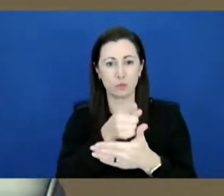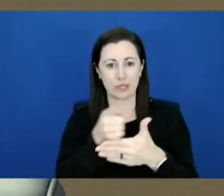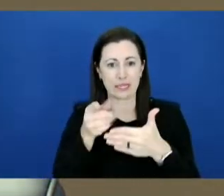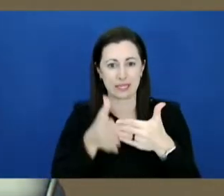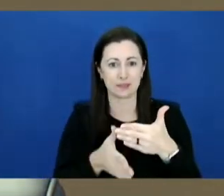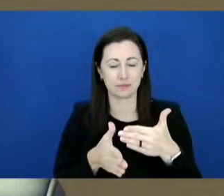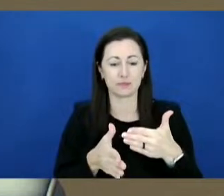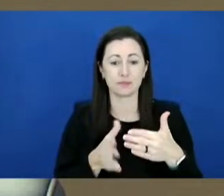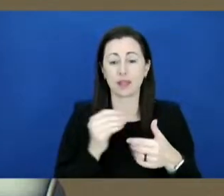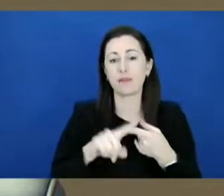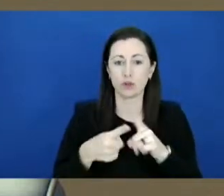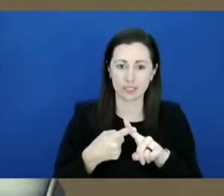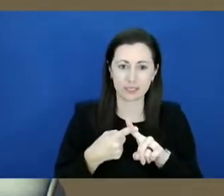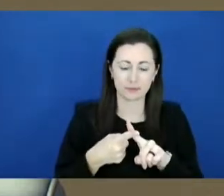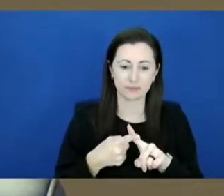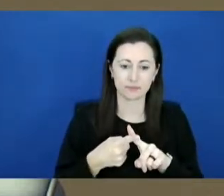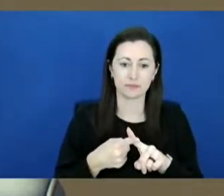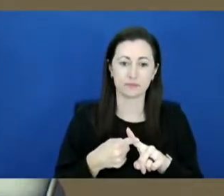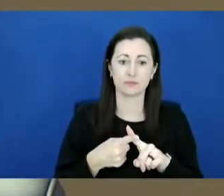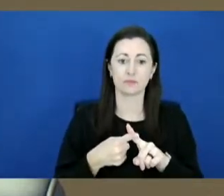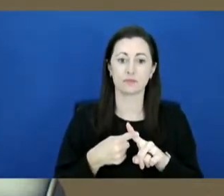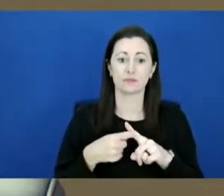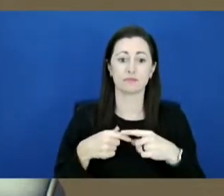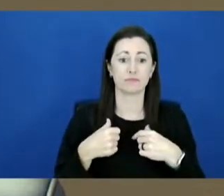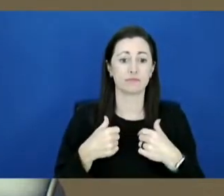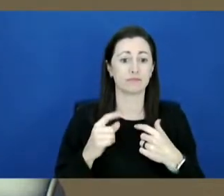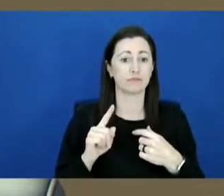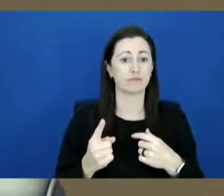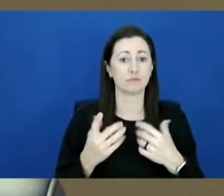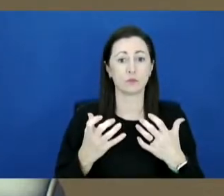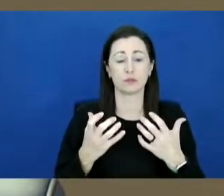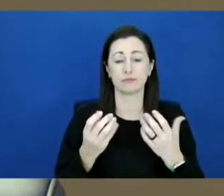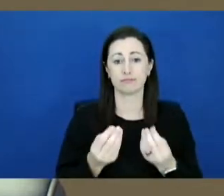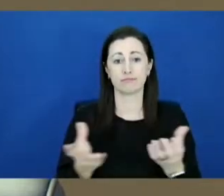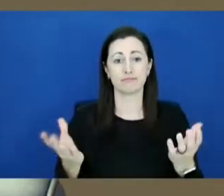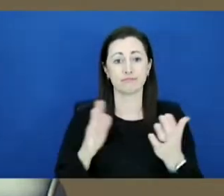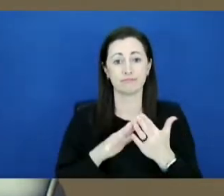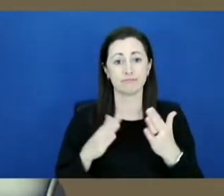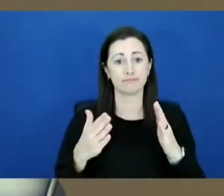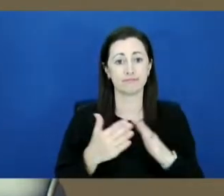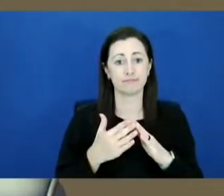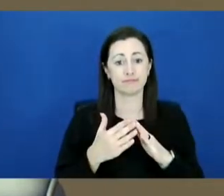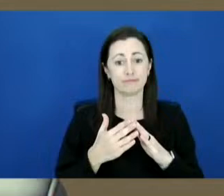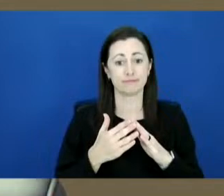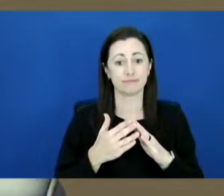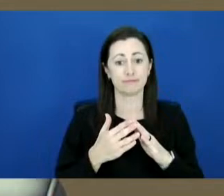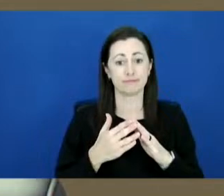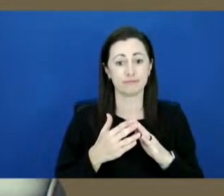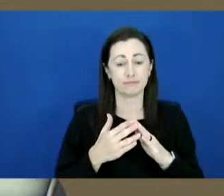AND OUR OTHER FAMILY MEMBERS WHO